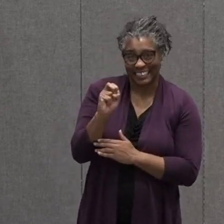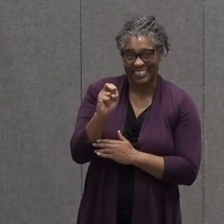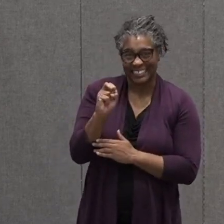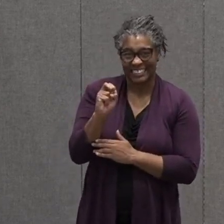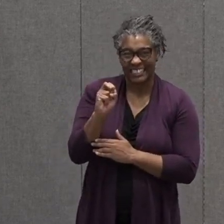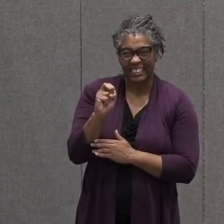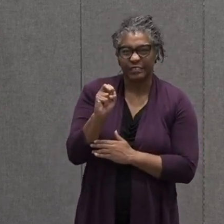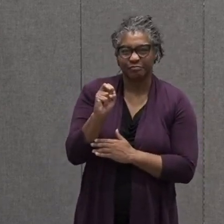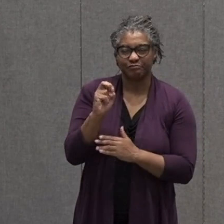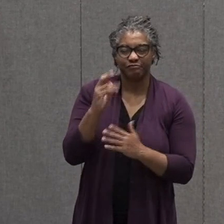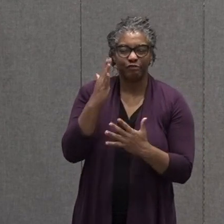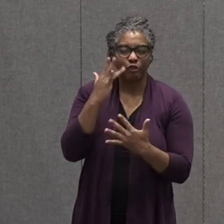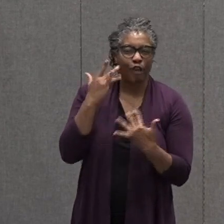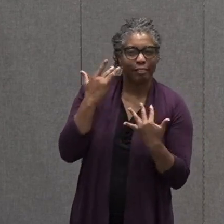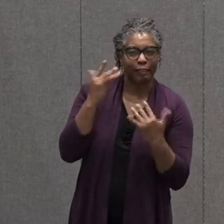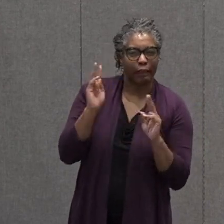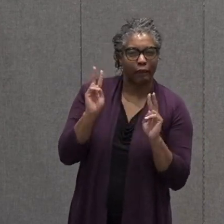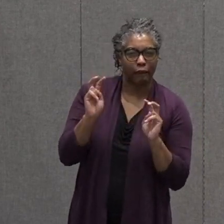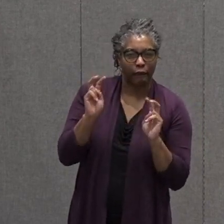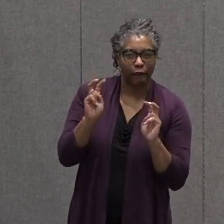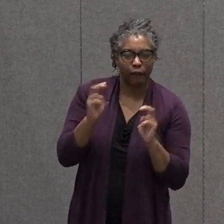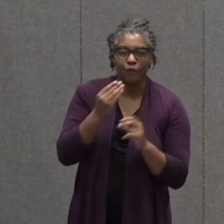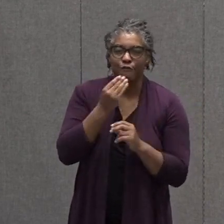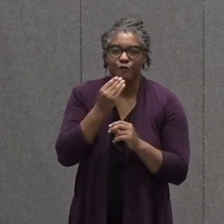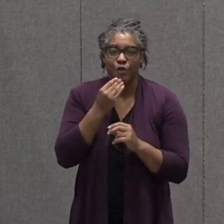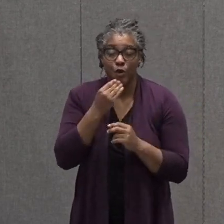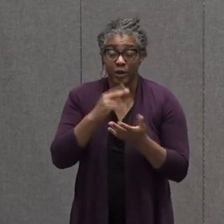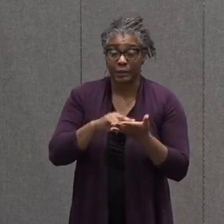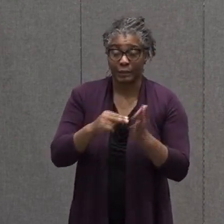and tend to keep for a while in our pantries.